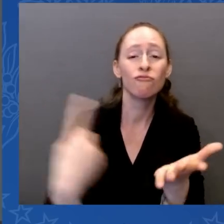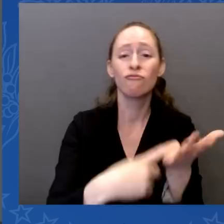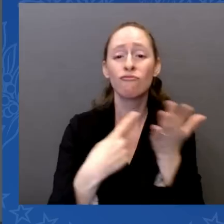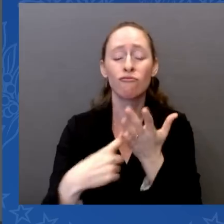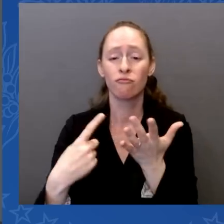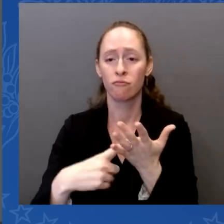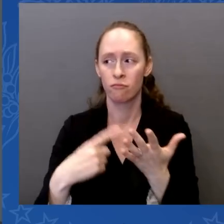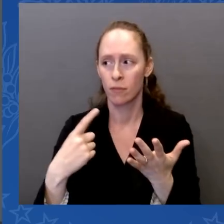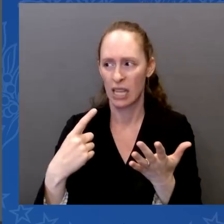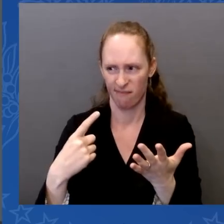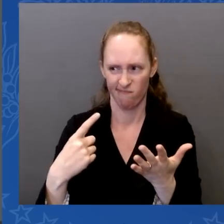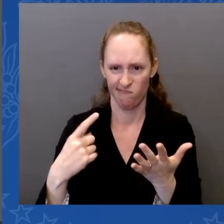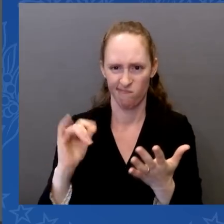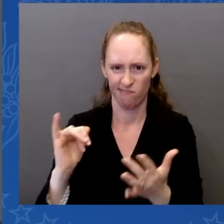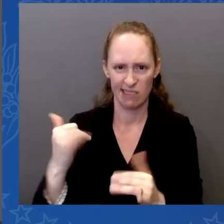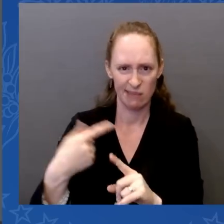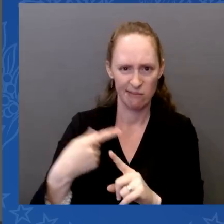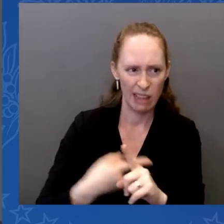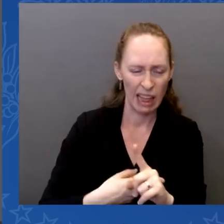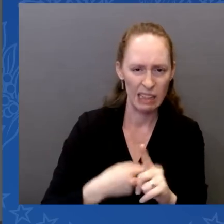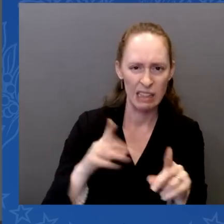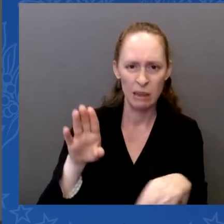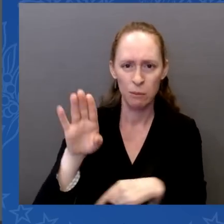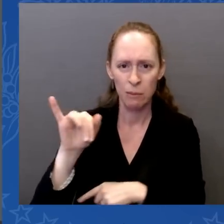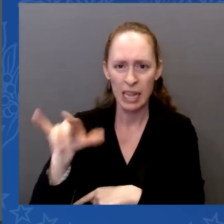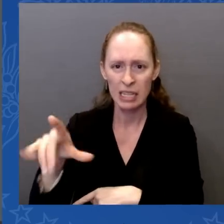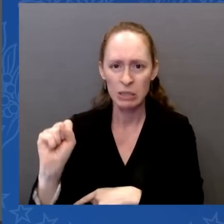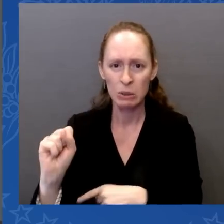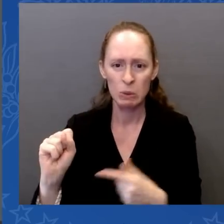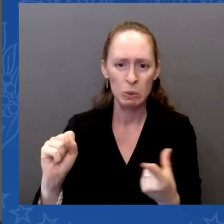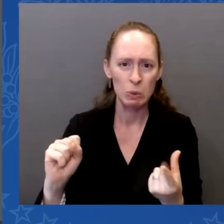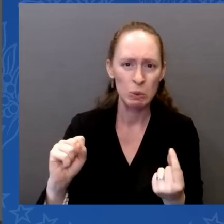for just a little bit of breathing room -- as he used to say. Just a little breathing room.